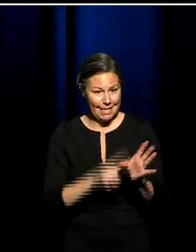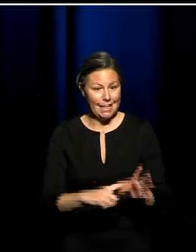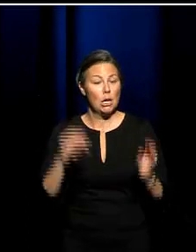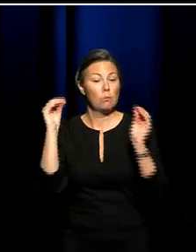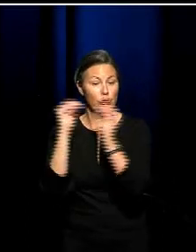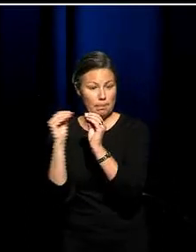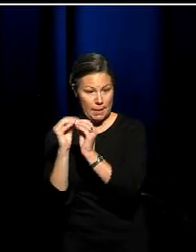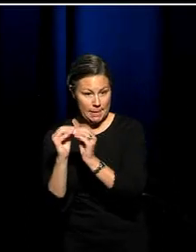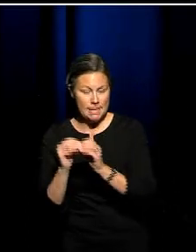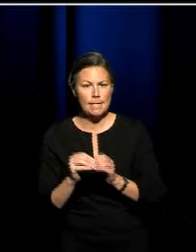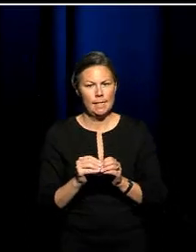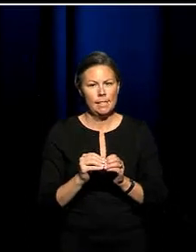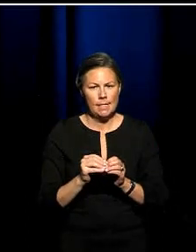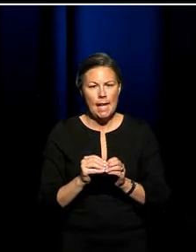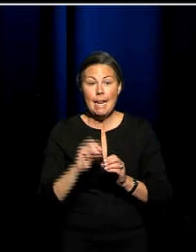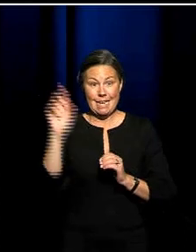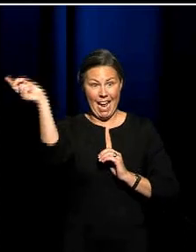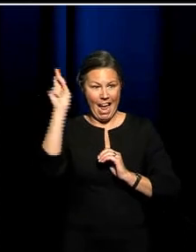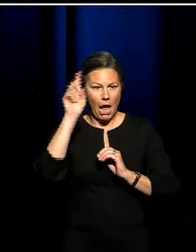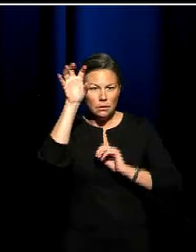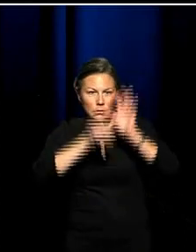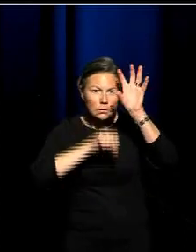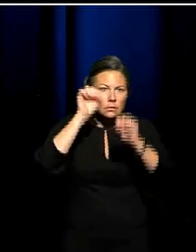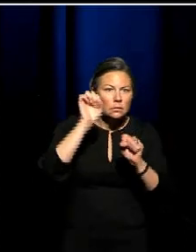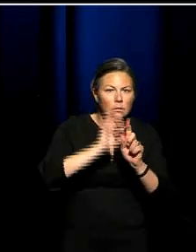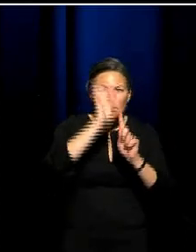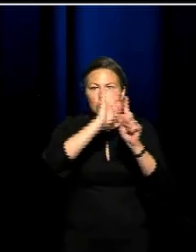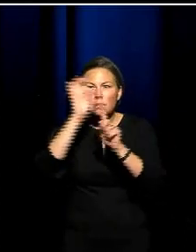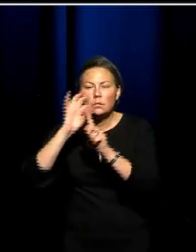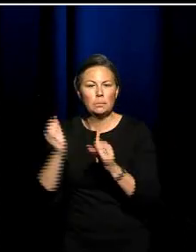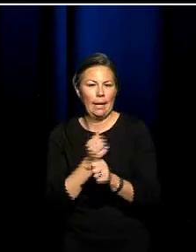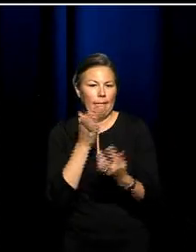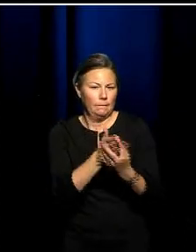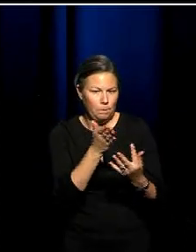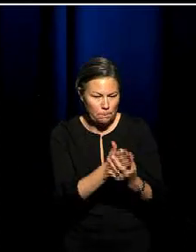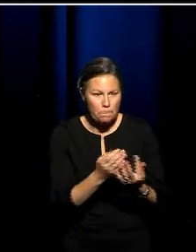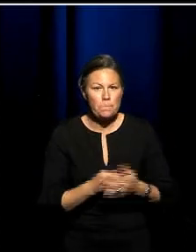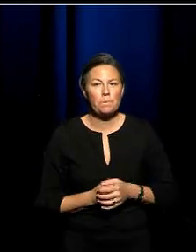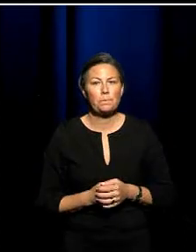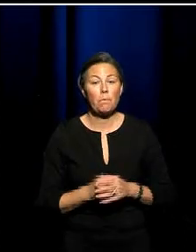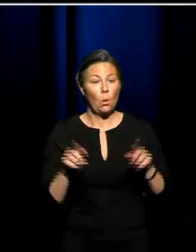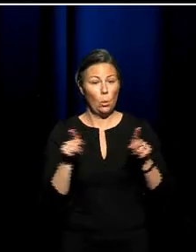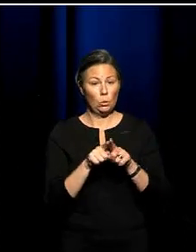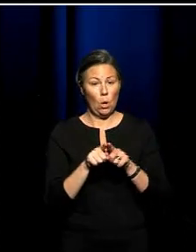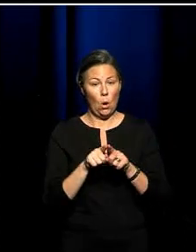Building modifications are planned but have not yet commenced. The Royal Commission has a physical presence in Canberra and